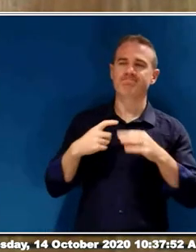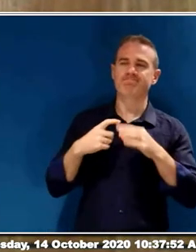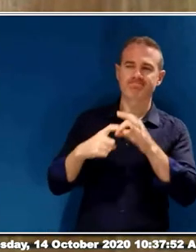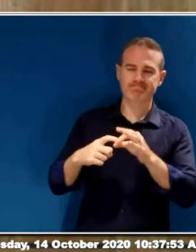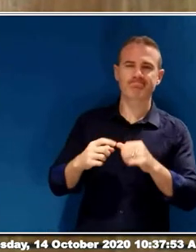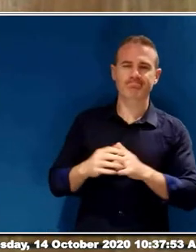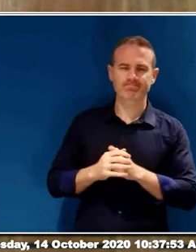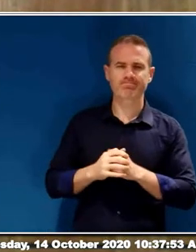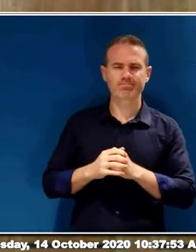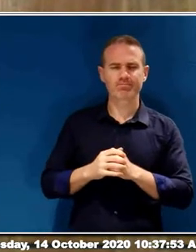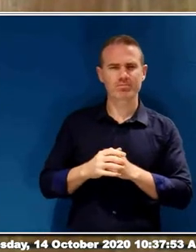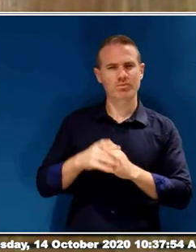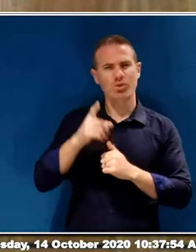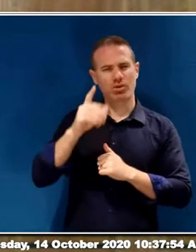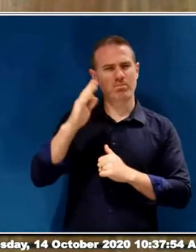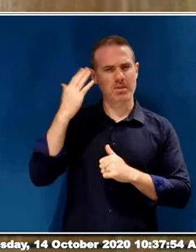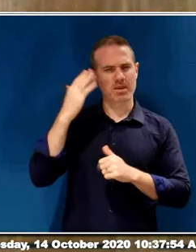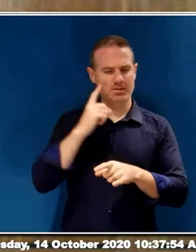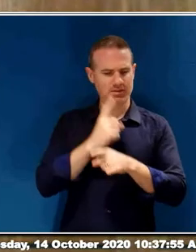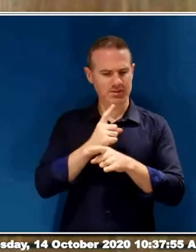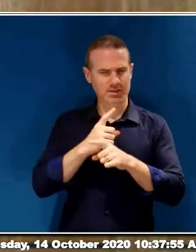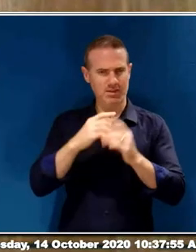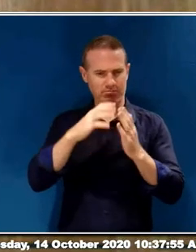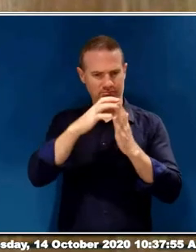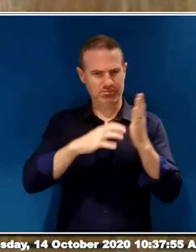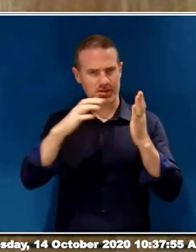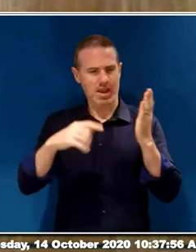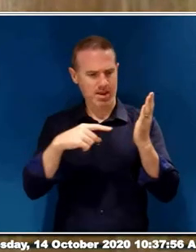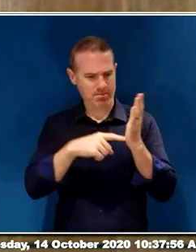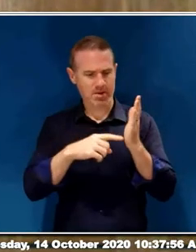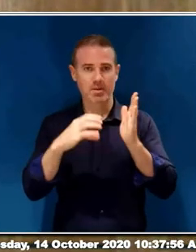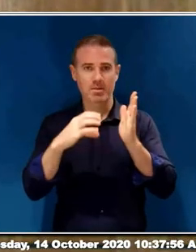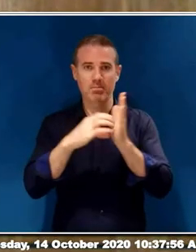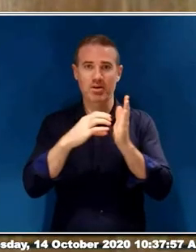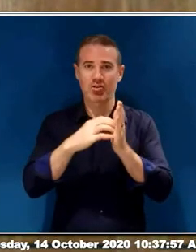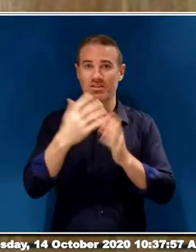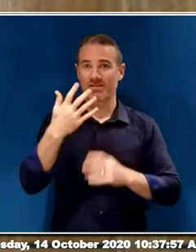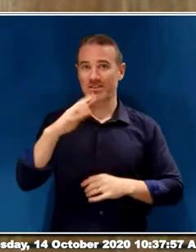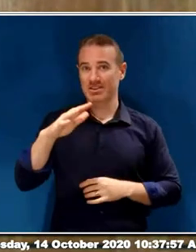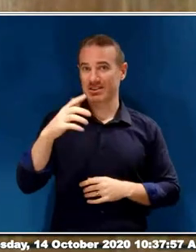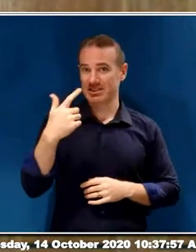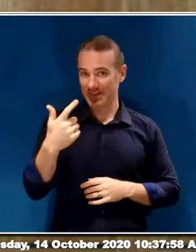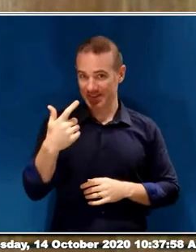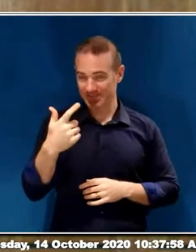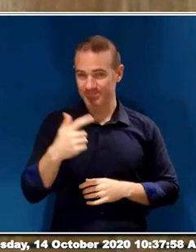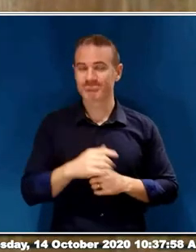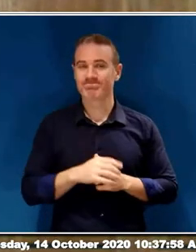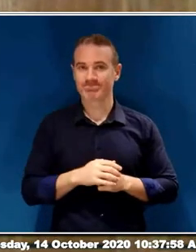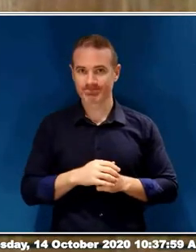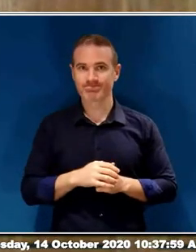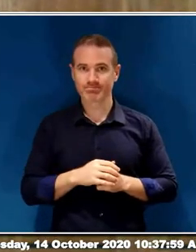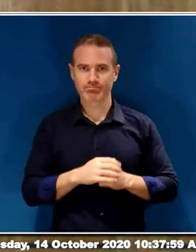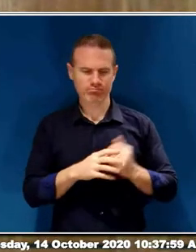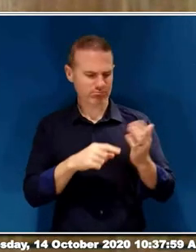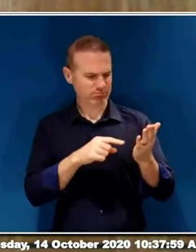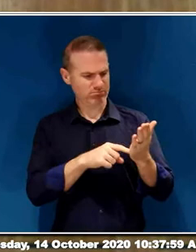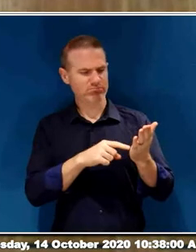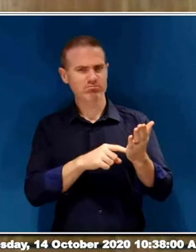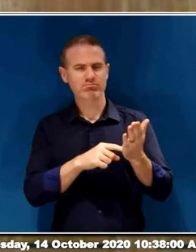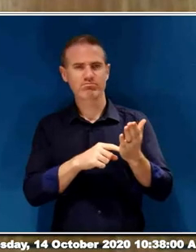at paragraph 57 of instances where Kobe had fled the classroom or had been